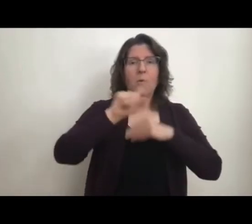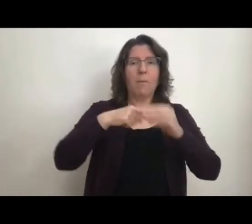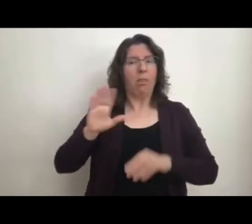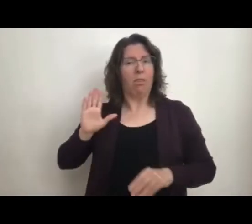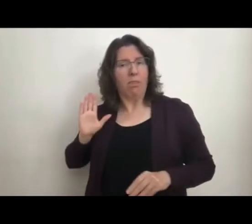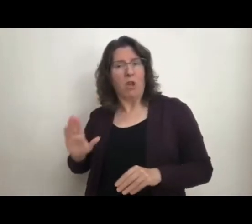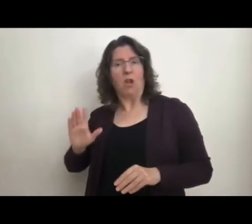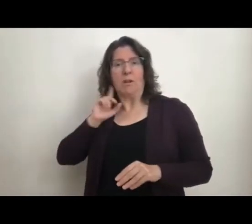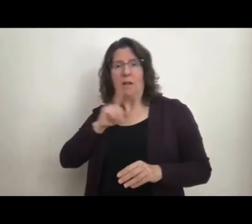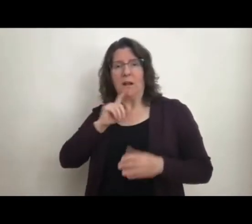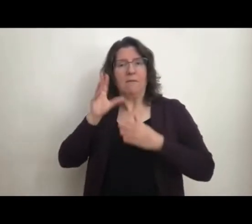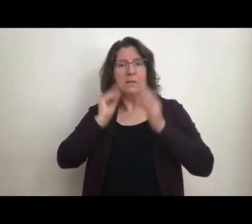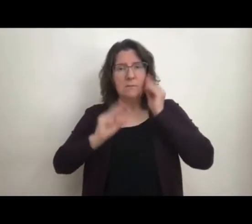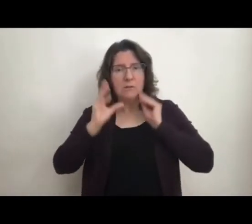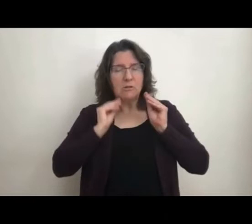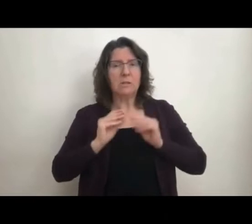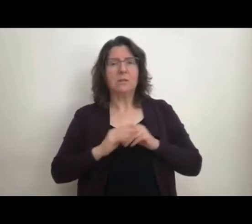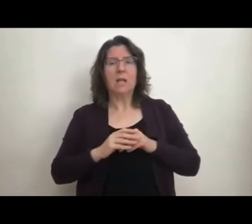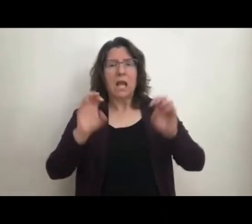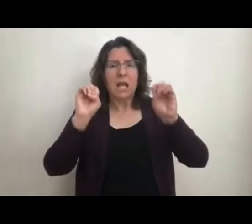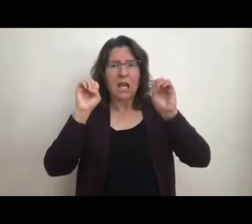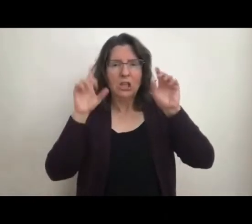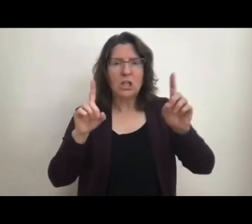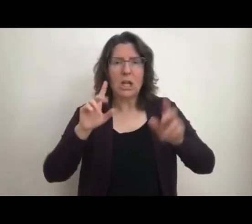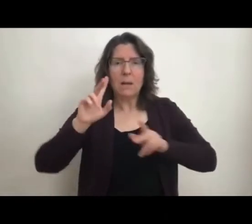It encourages the deaf students to teach others about themselves.